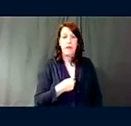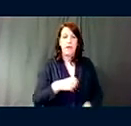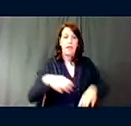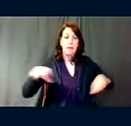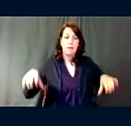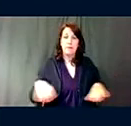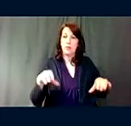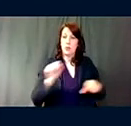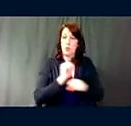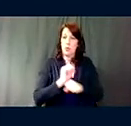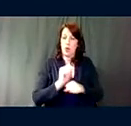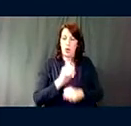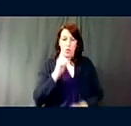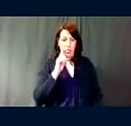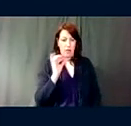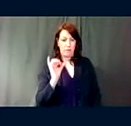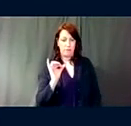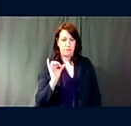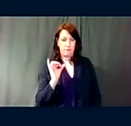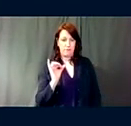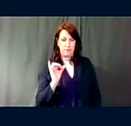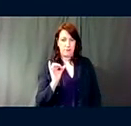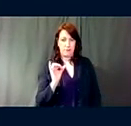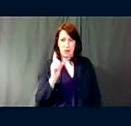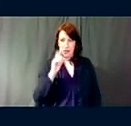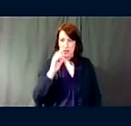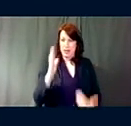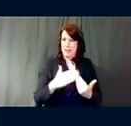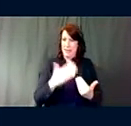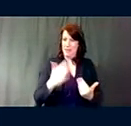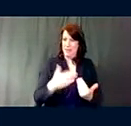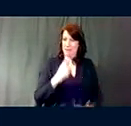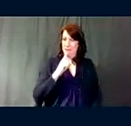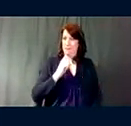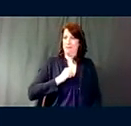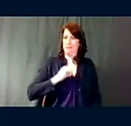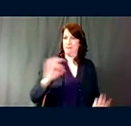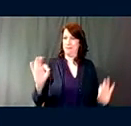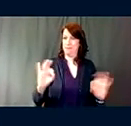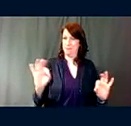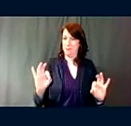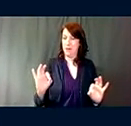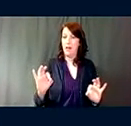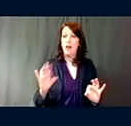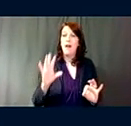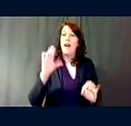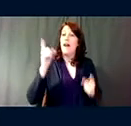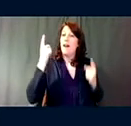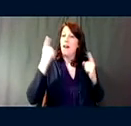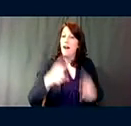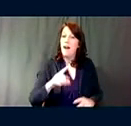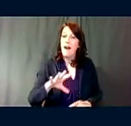FIRST STARTED DOING OUR WORK WE THOUGHT, WELL, GOSH, THIS IS GOING TO BE EASY, NO PROBLEM. BUT WHAT WE COME TO FIND OUT IS